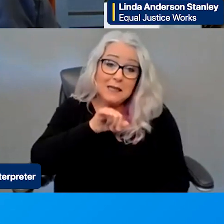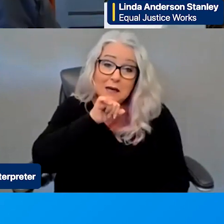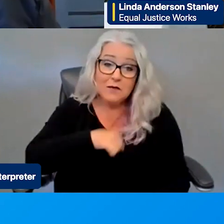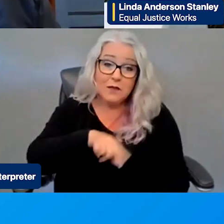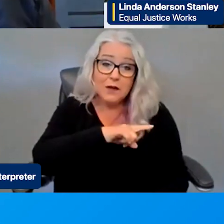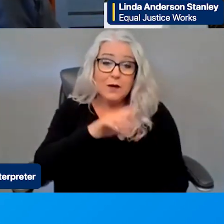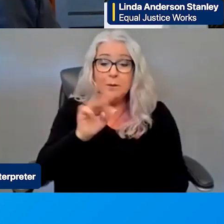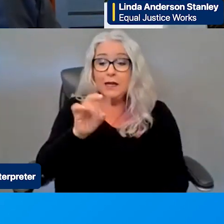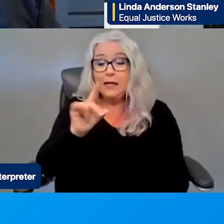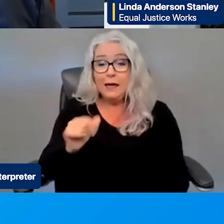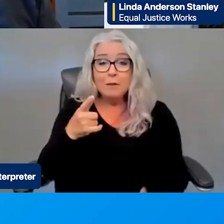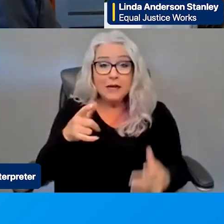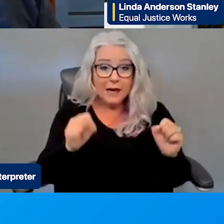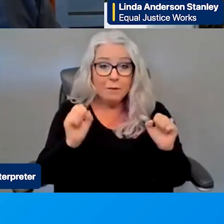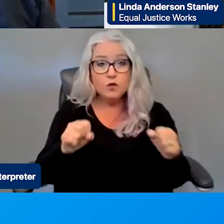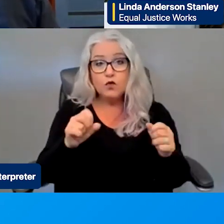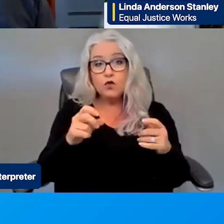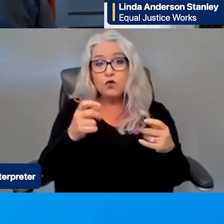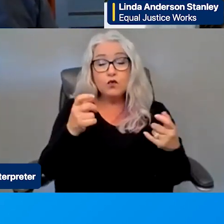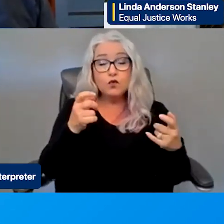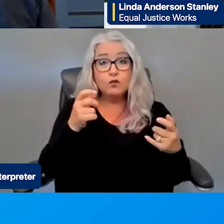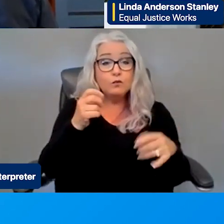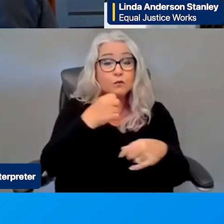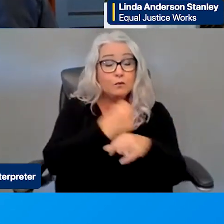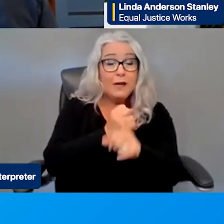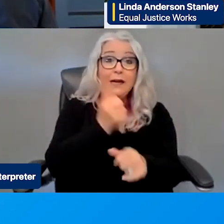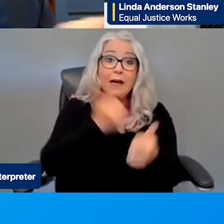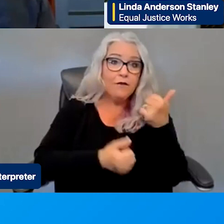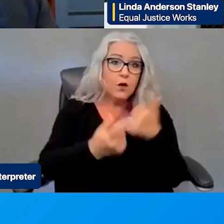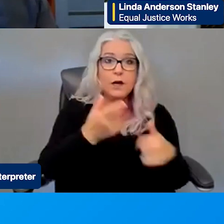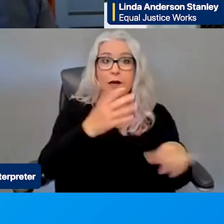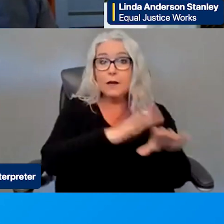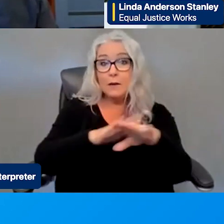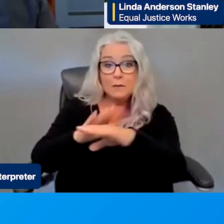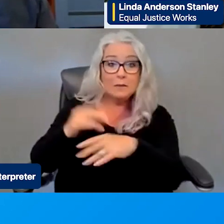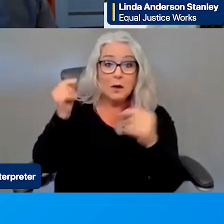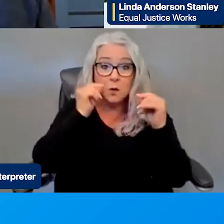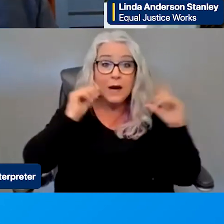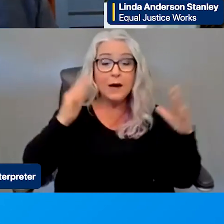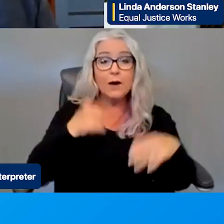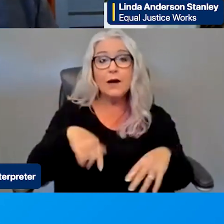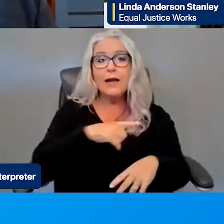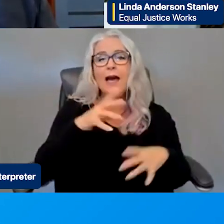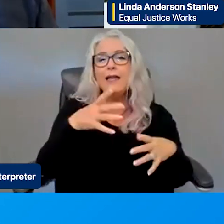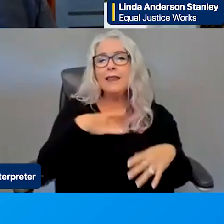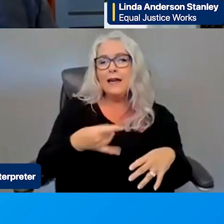do that. And what didn't work, and I would love to pick on something that one of my colleagues referenced and actually we are